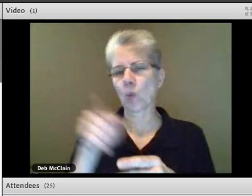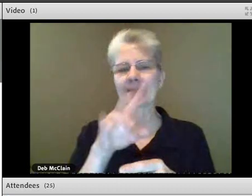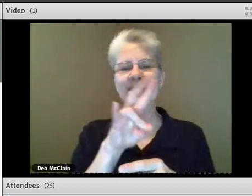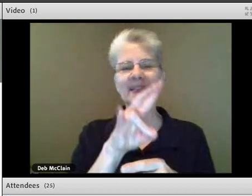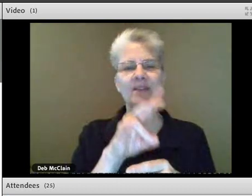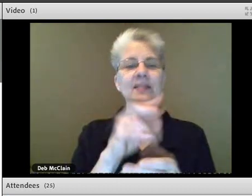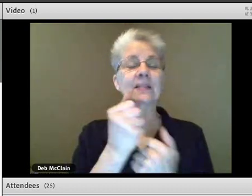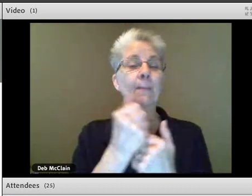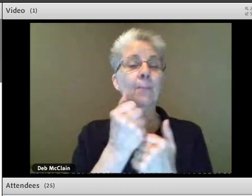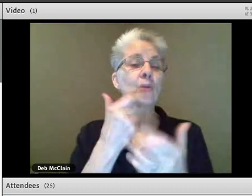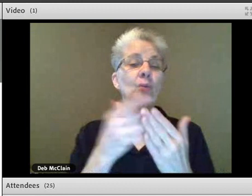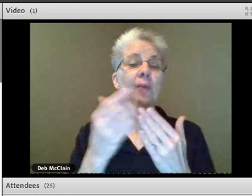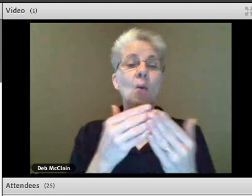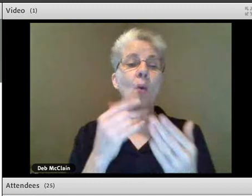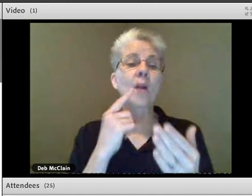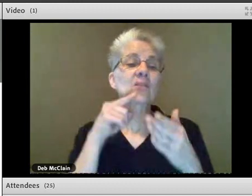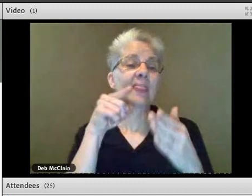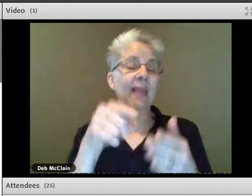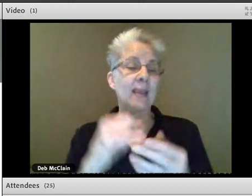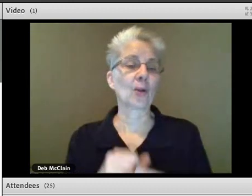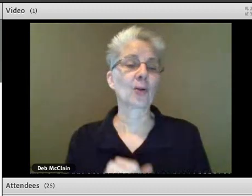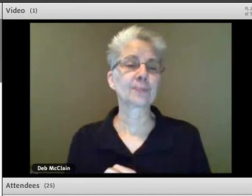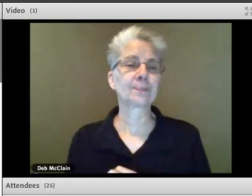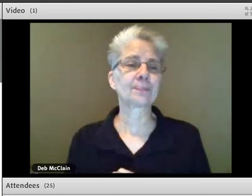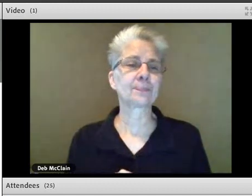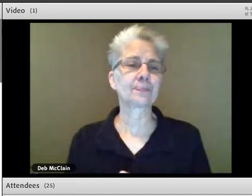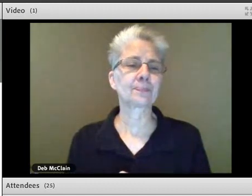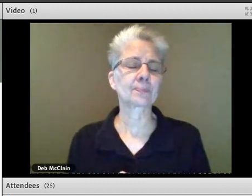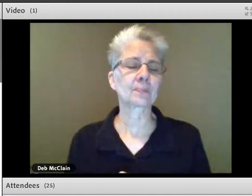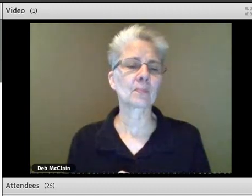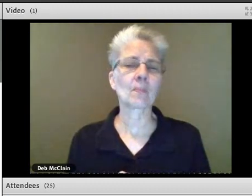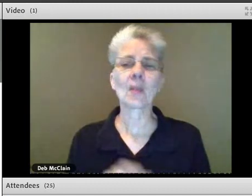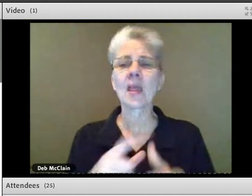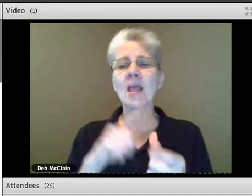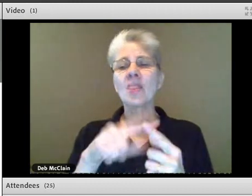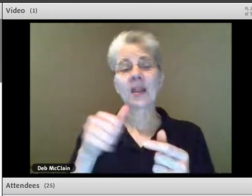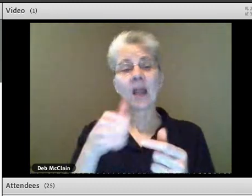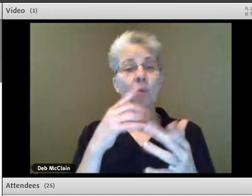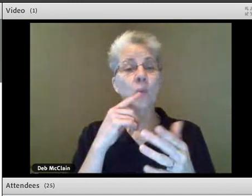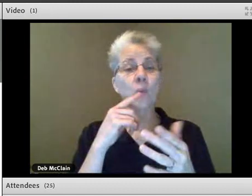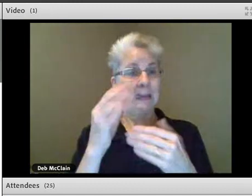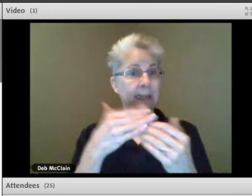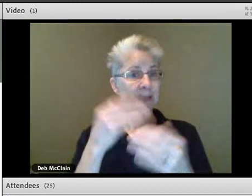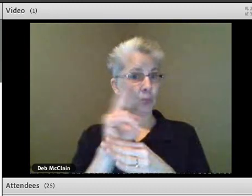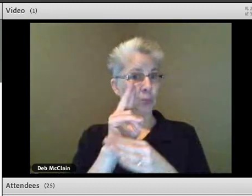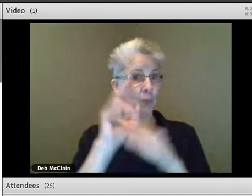You'll get whatever is free in the forum. And the other one is, is it easy to use?